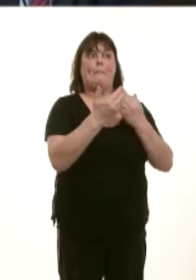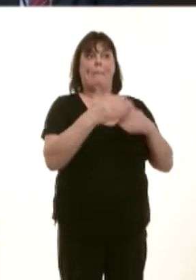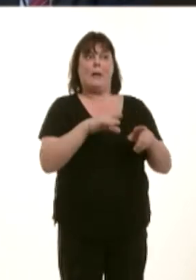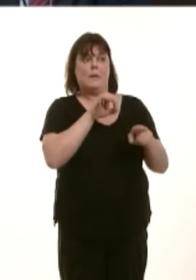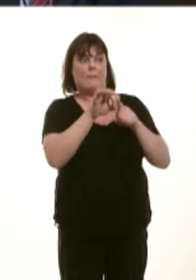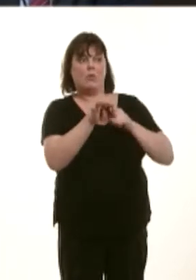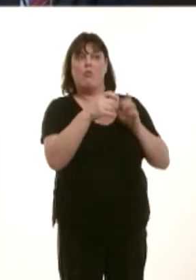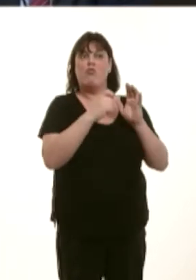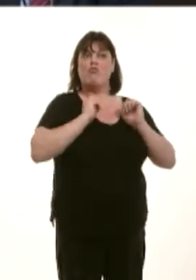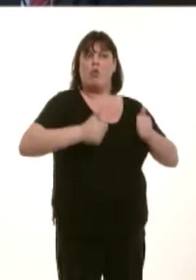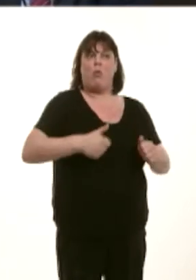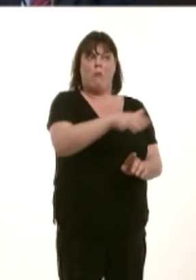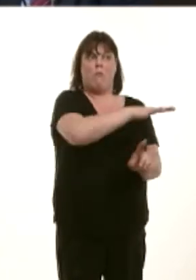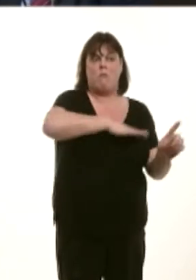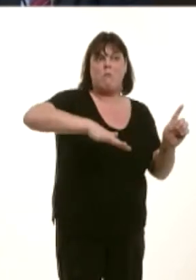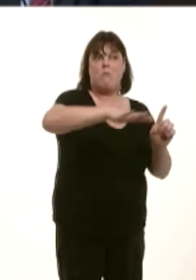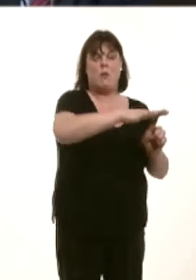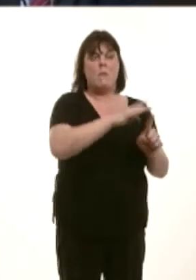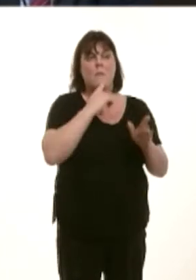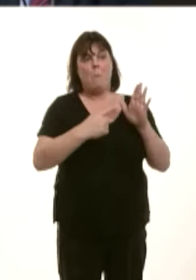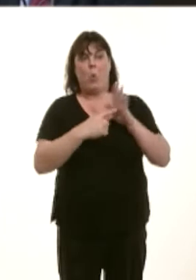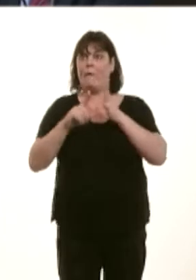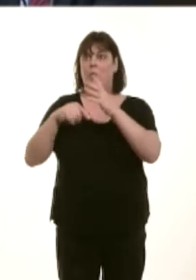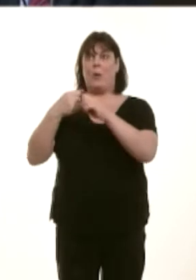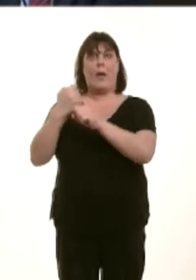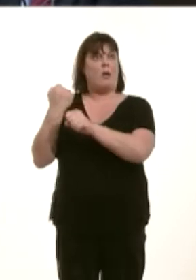It is very important, therefore, that there is investment by the UK Government, and by